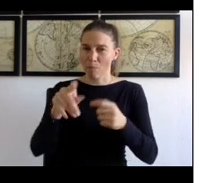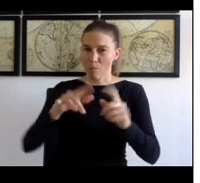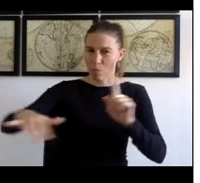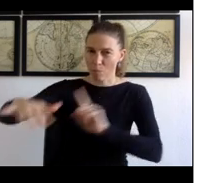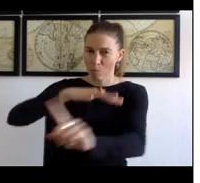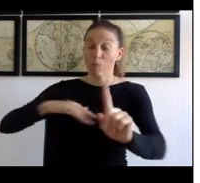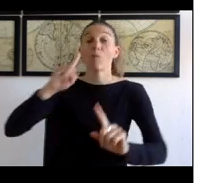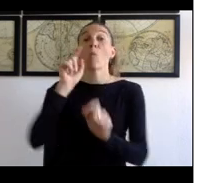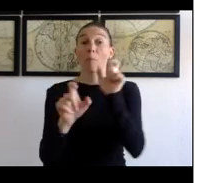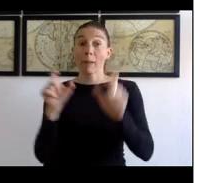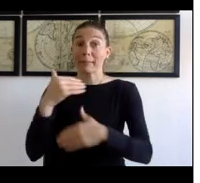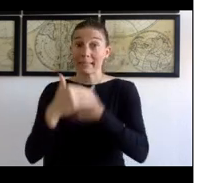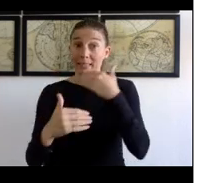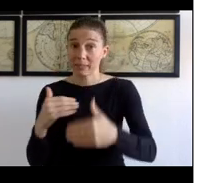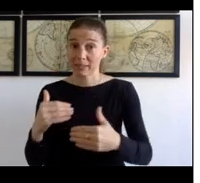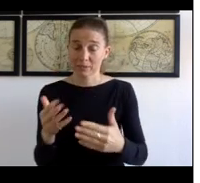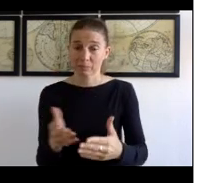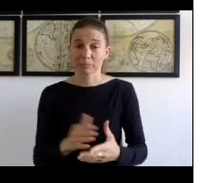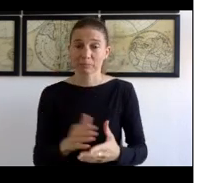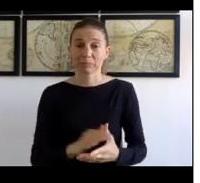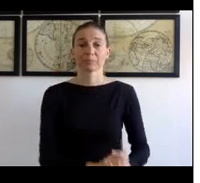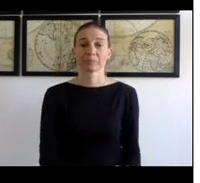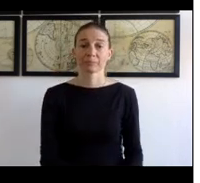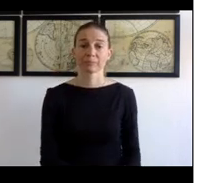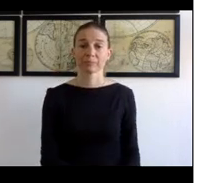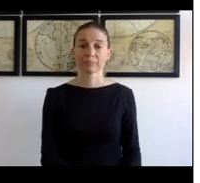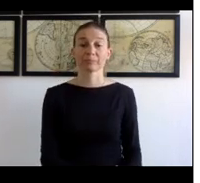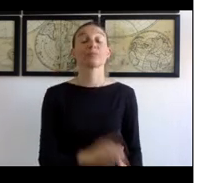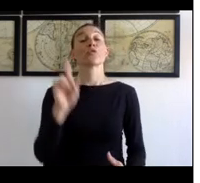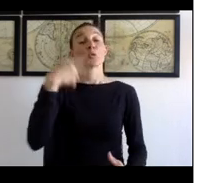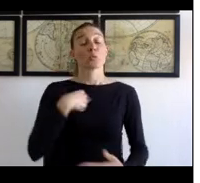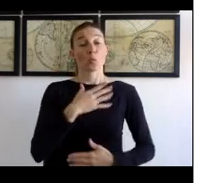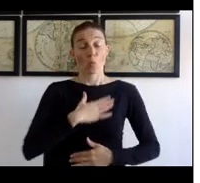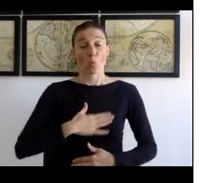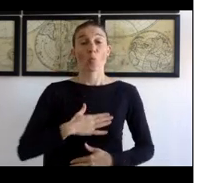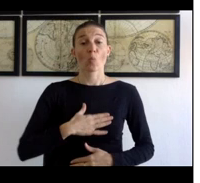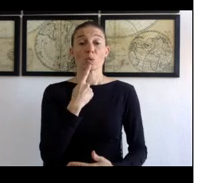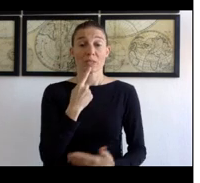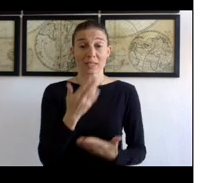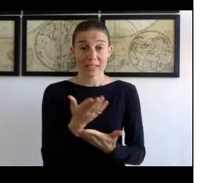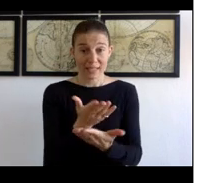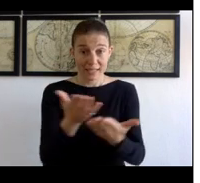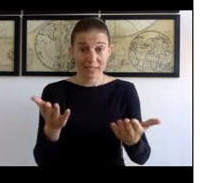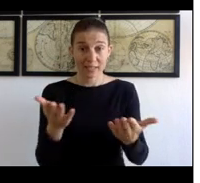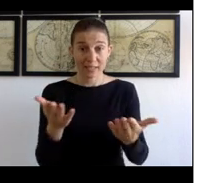As an introduction, may I emphasize the spirit of the Convention,